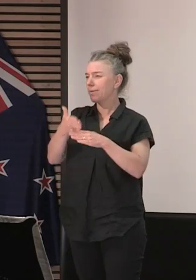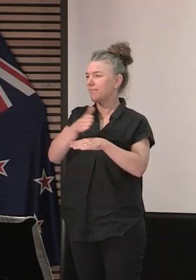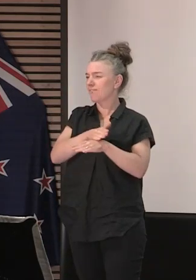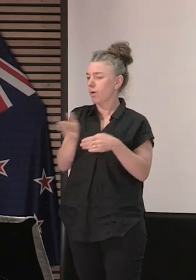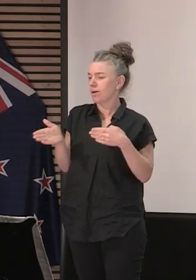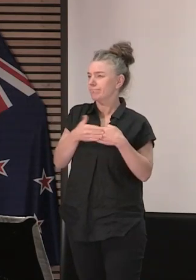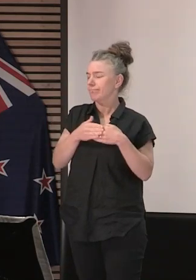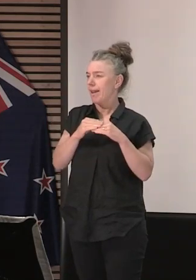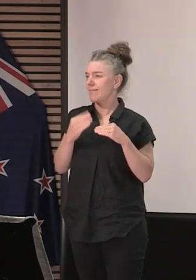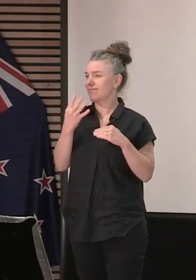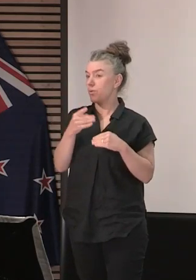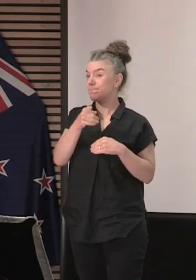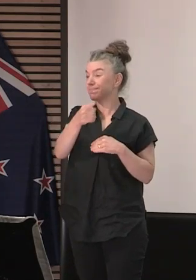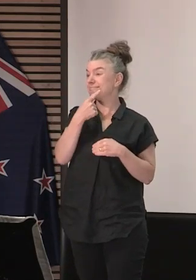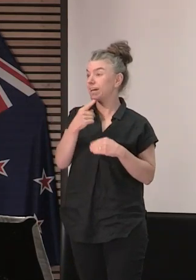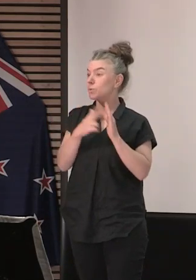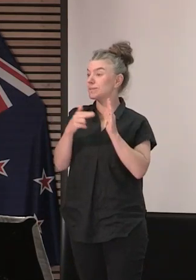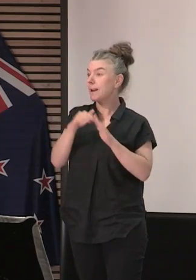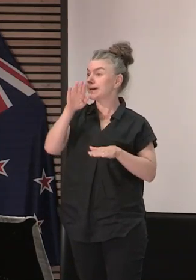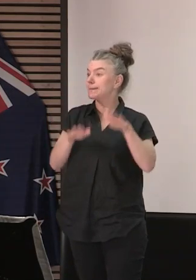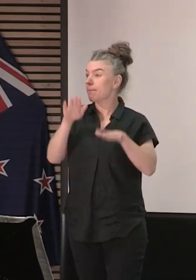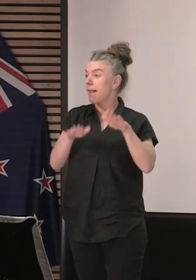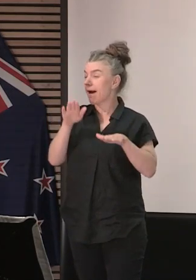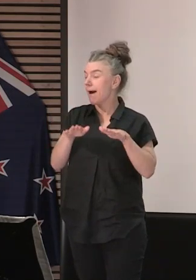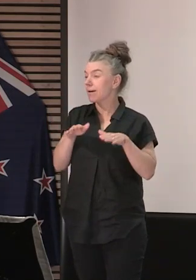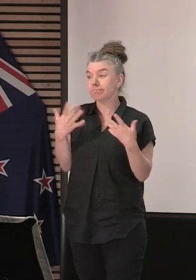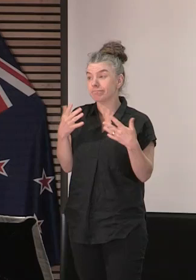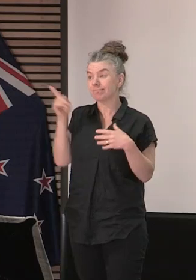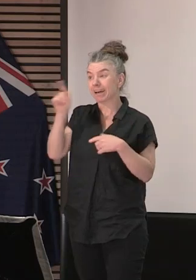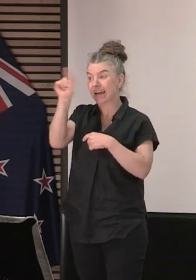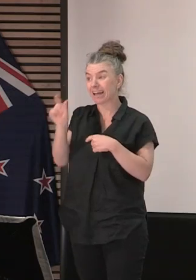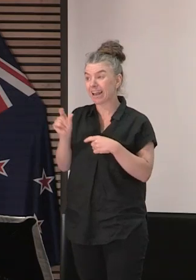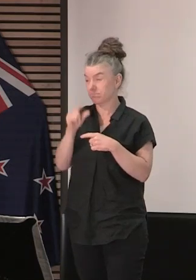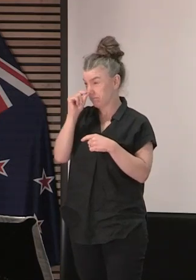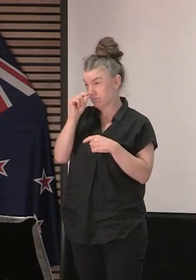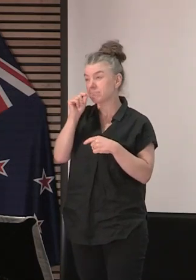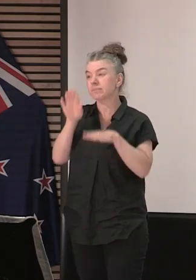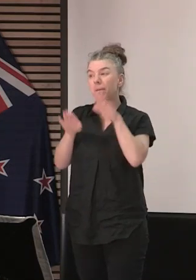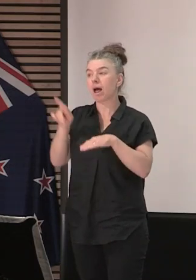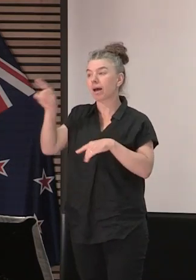New Zealandwas on a similar trajectory topotentially Italy, or evenSpain.